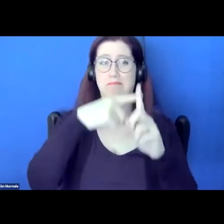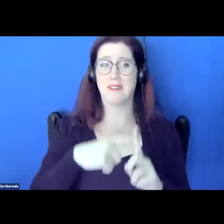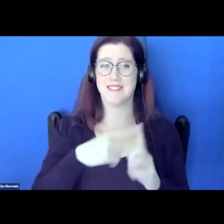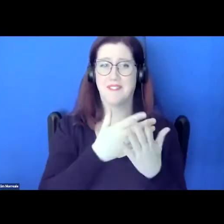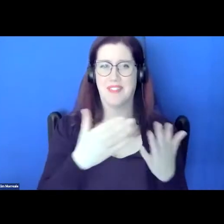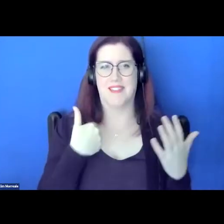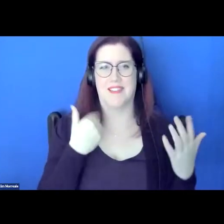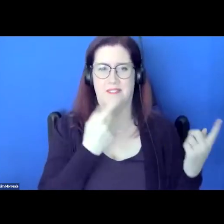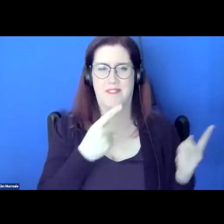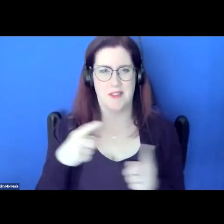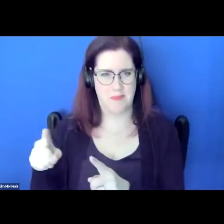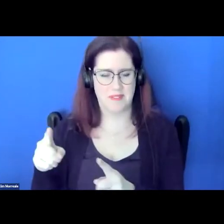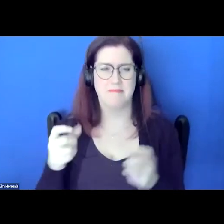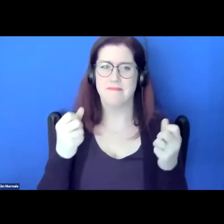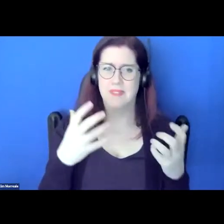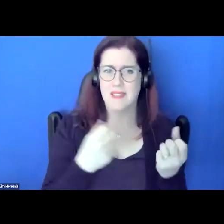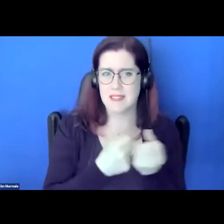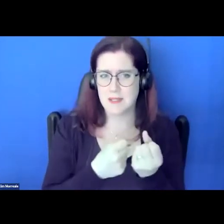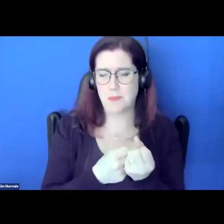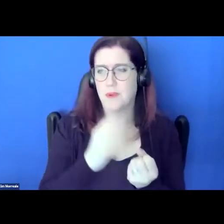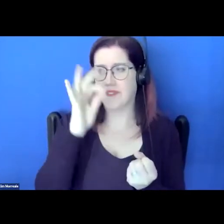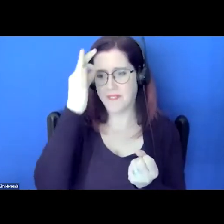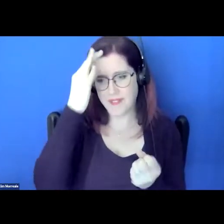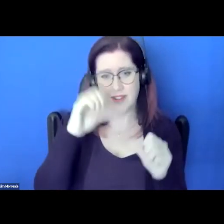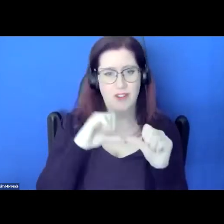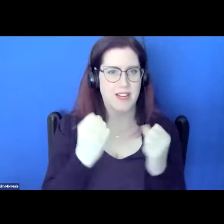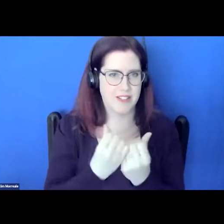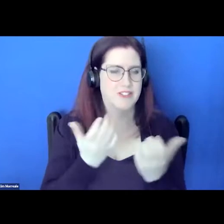So there are many supportive federal agencies and services,